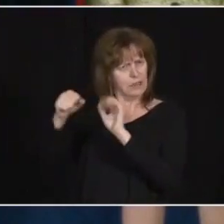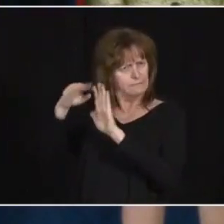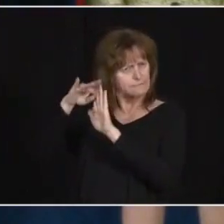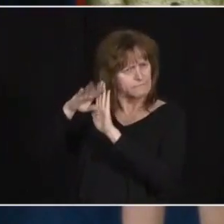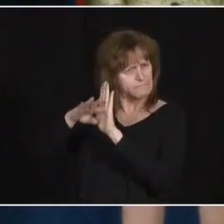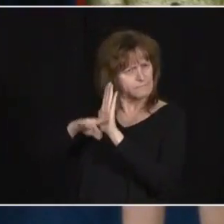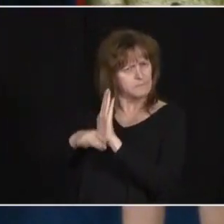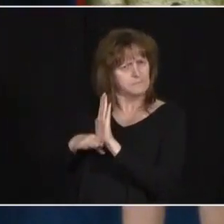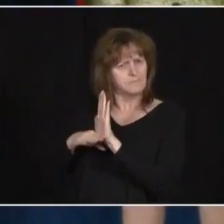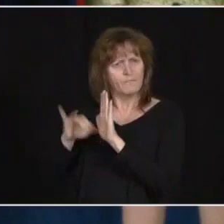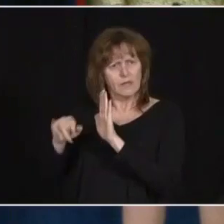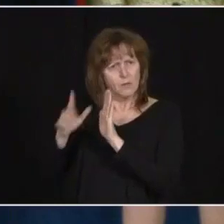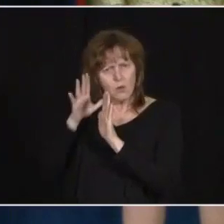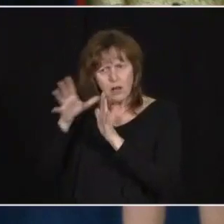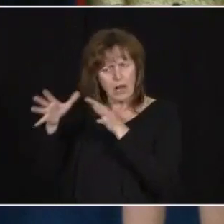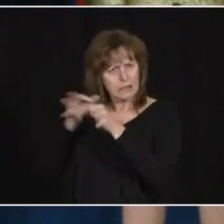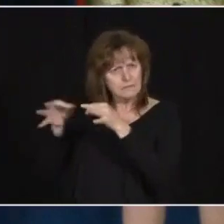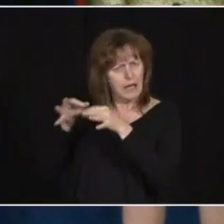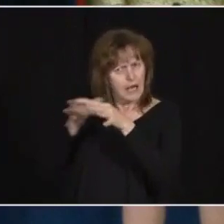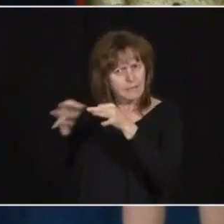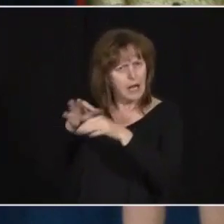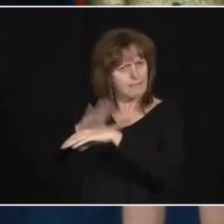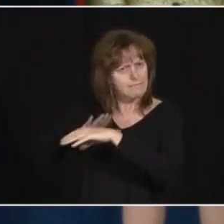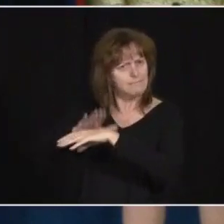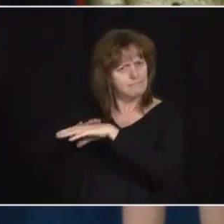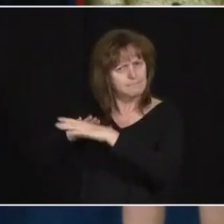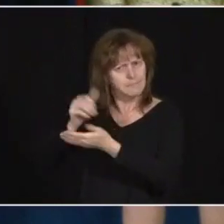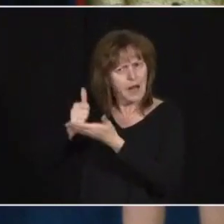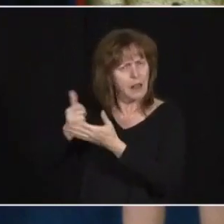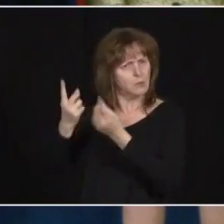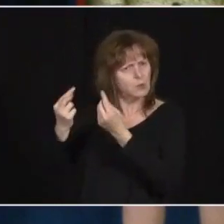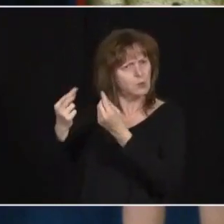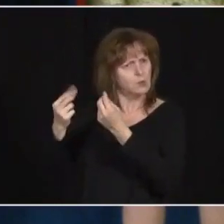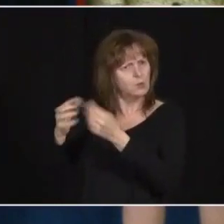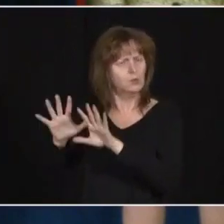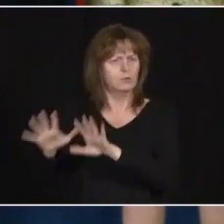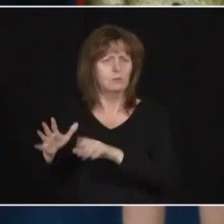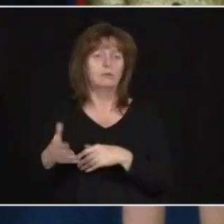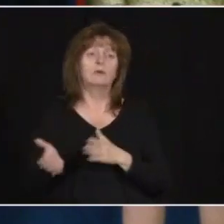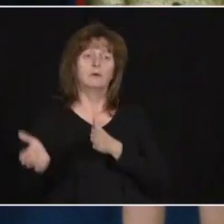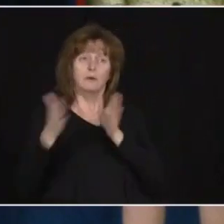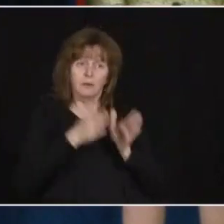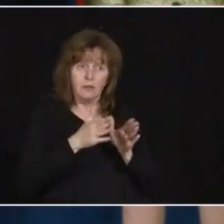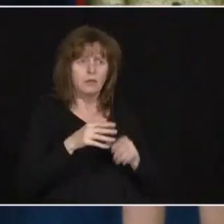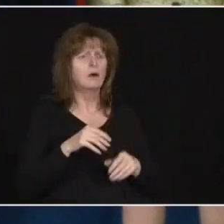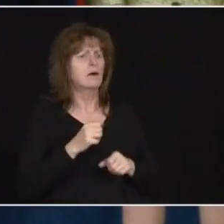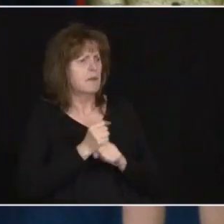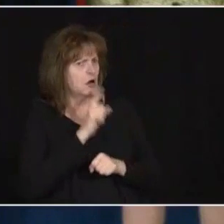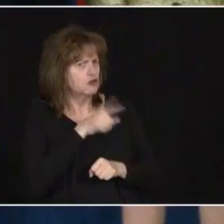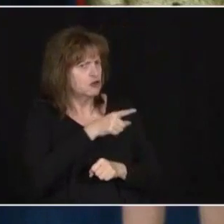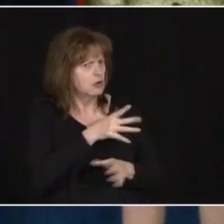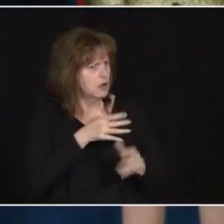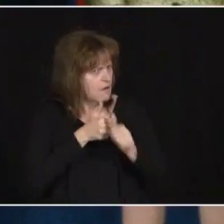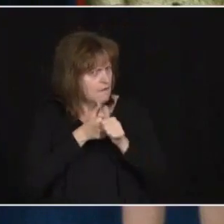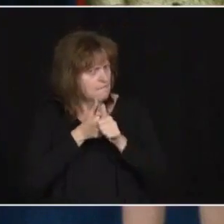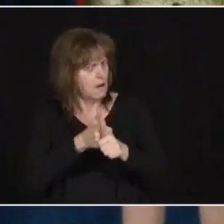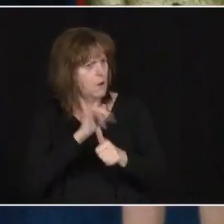Others will enforce emergency measures. This includes physical distancing on job sites and the disclosure of non-essential